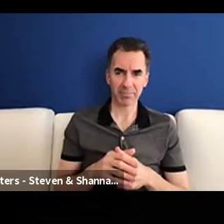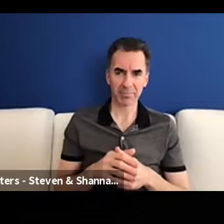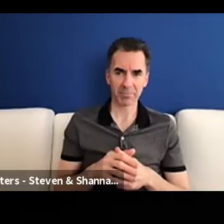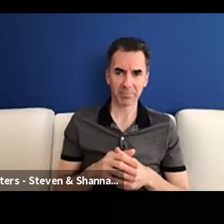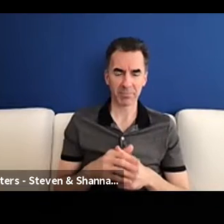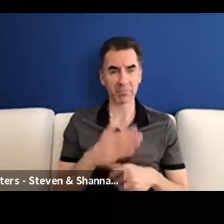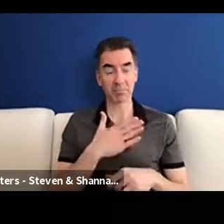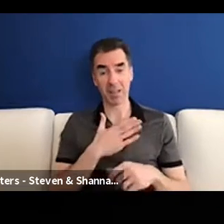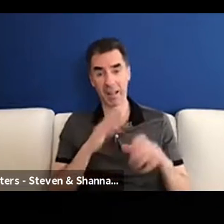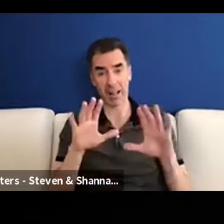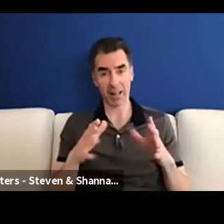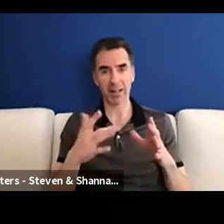in our class. Yep.